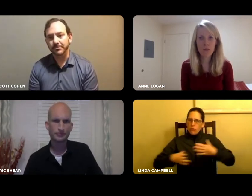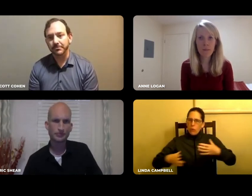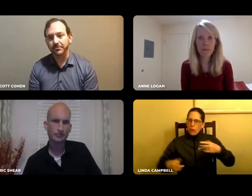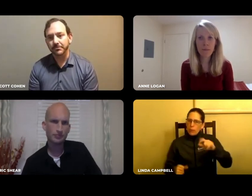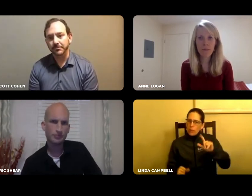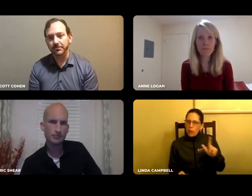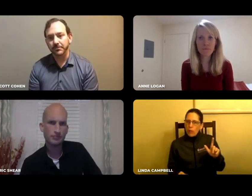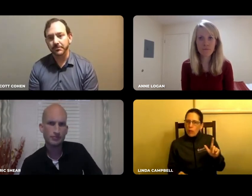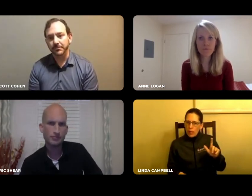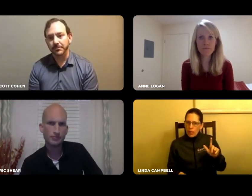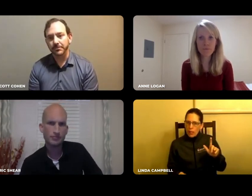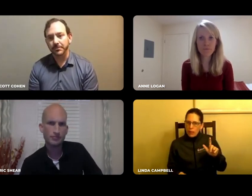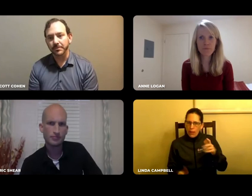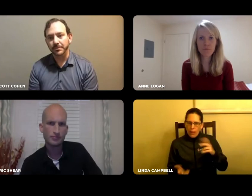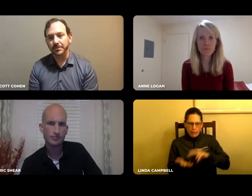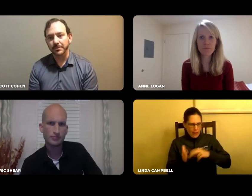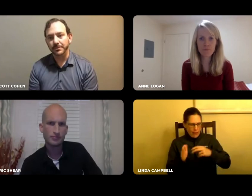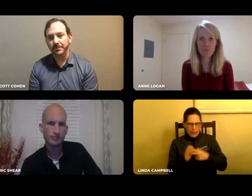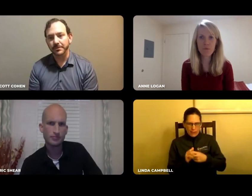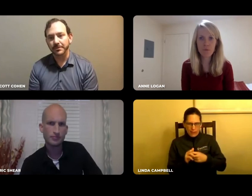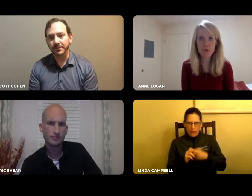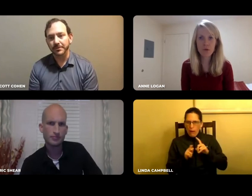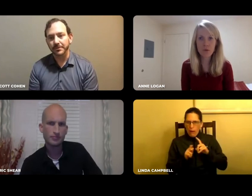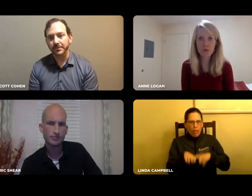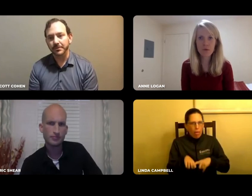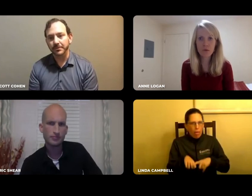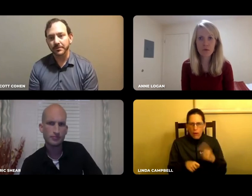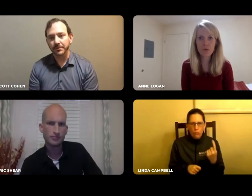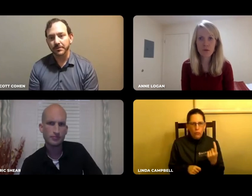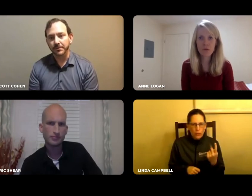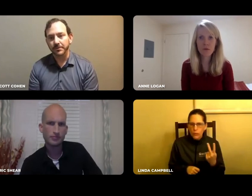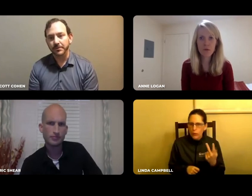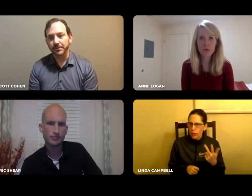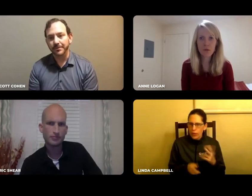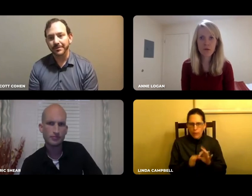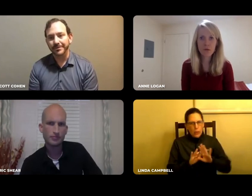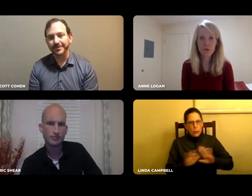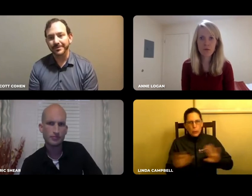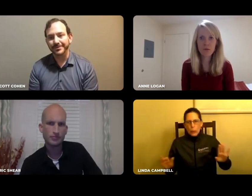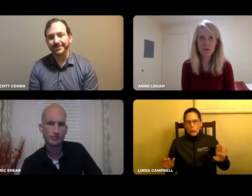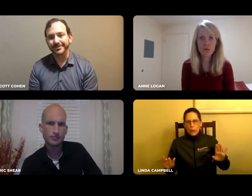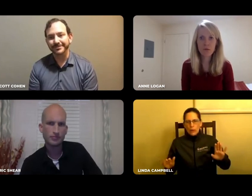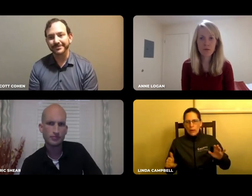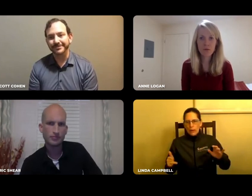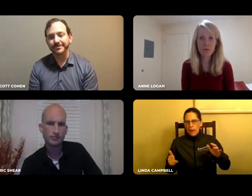It's important to grow your pool. Don't rely on just a few interpreters.